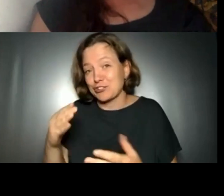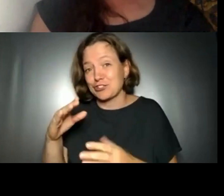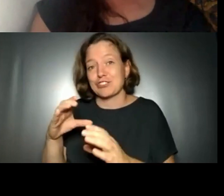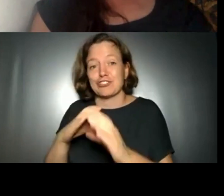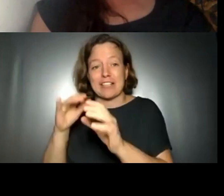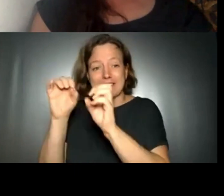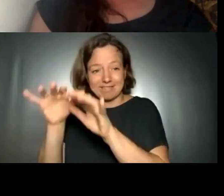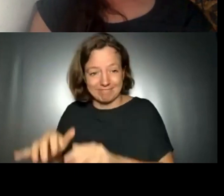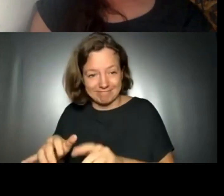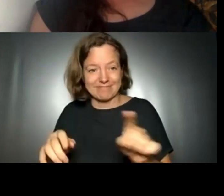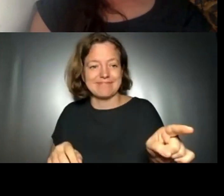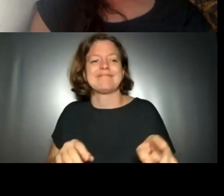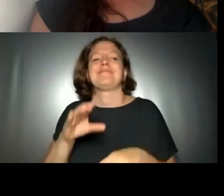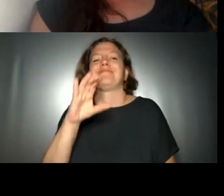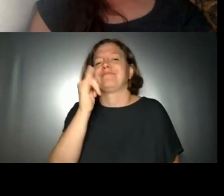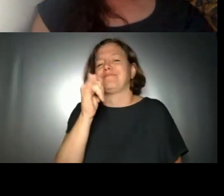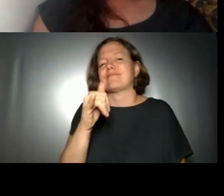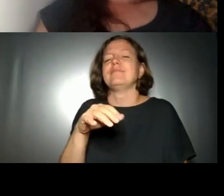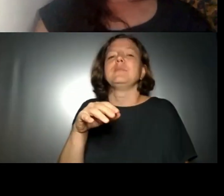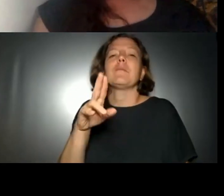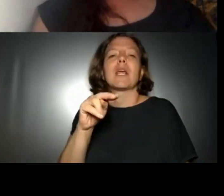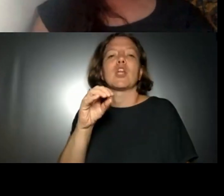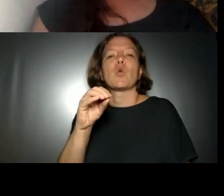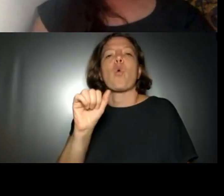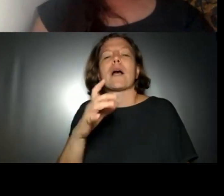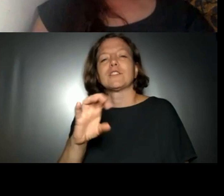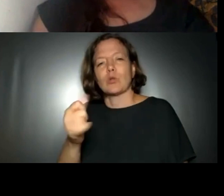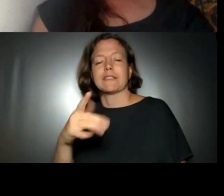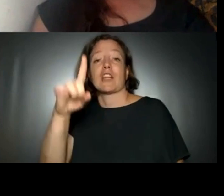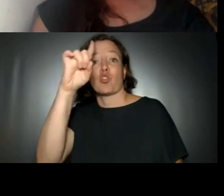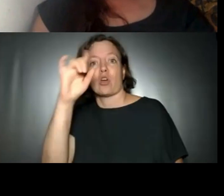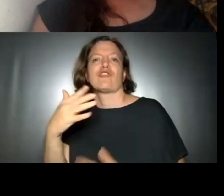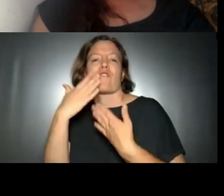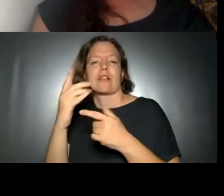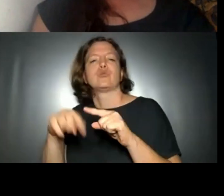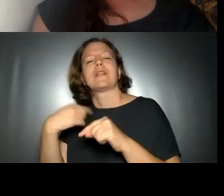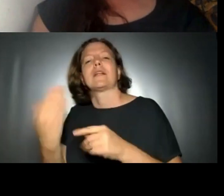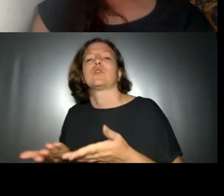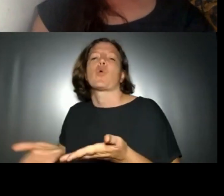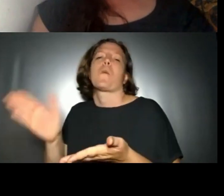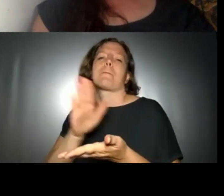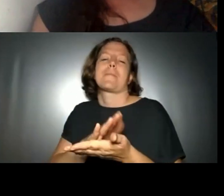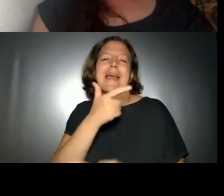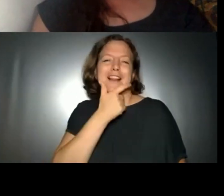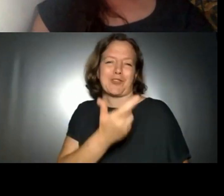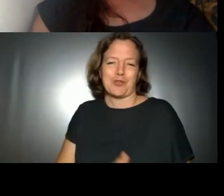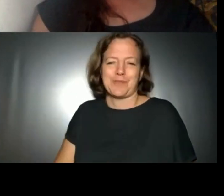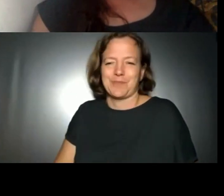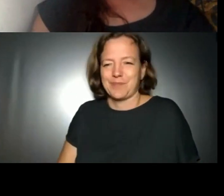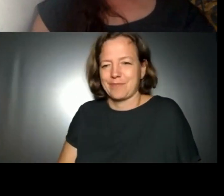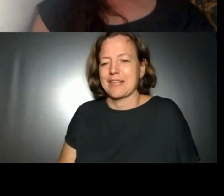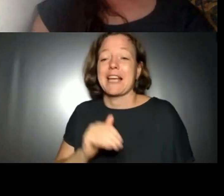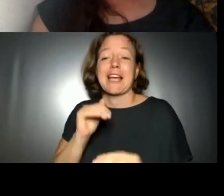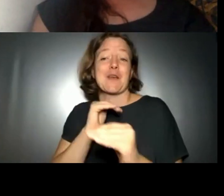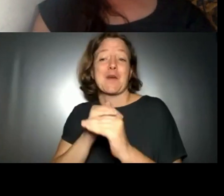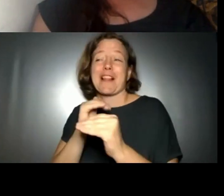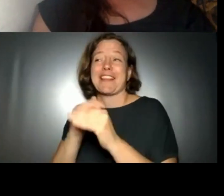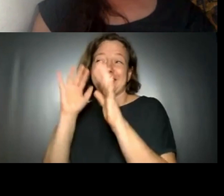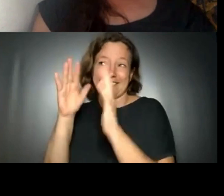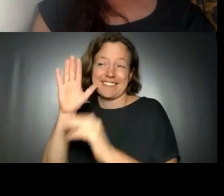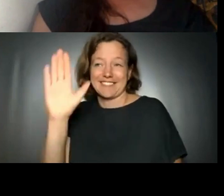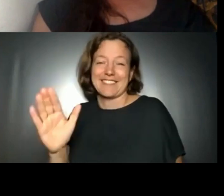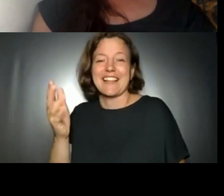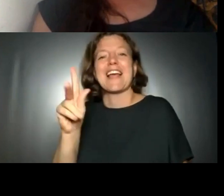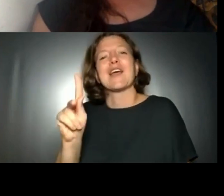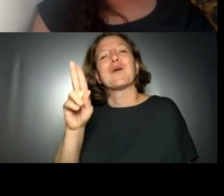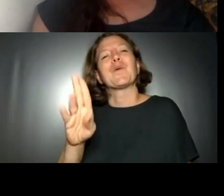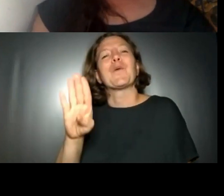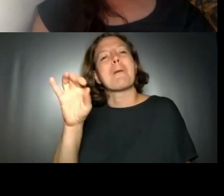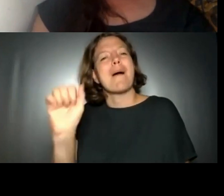So, I first read it out in German. It is by our lovely colleague Kübra from Germany who wrote: